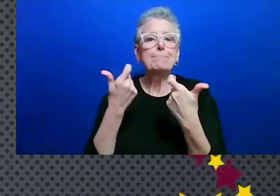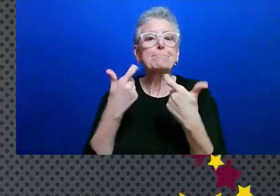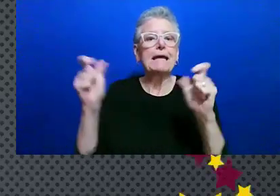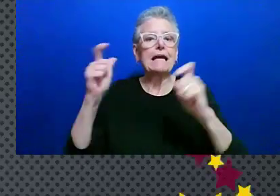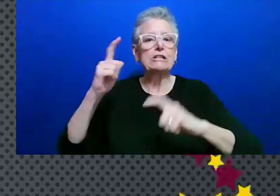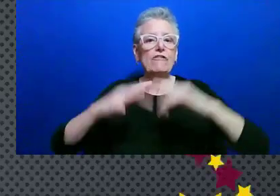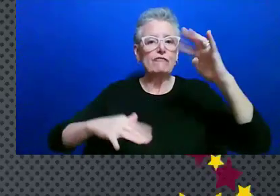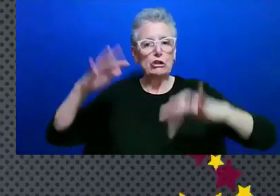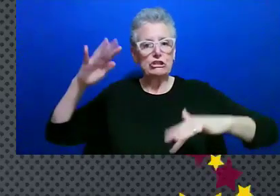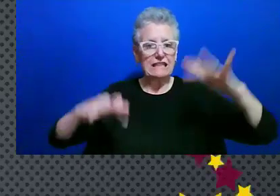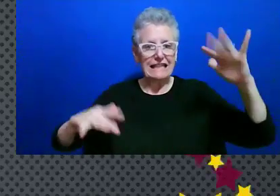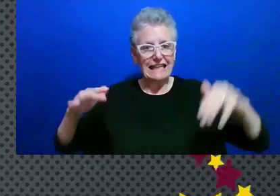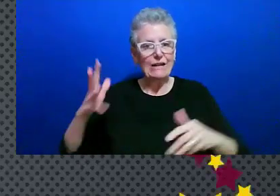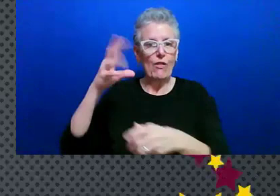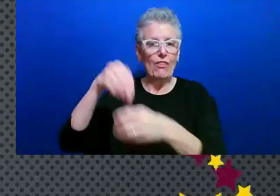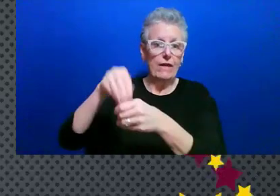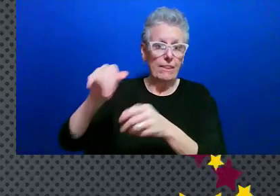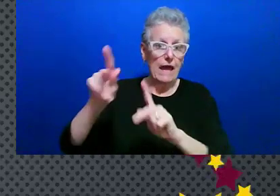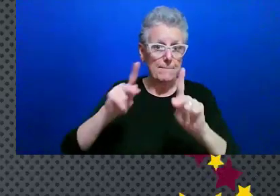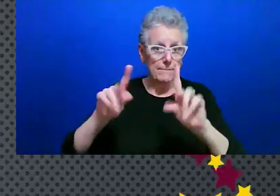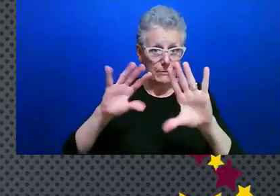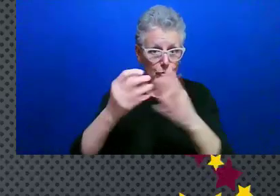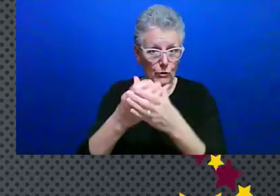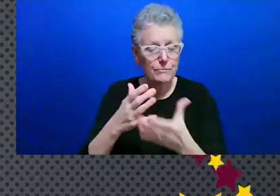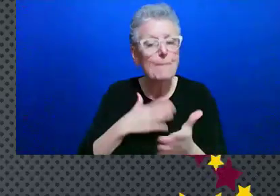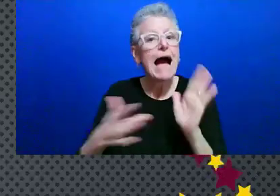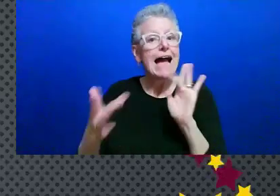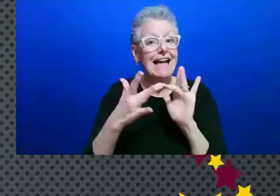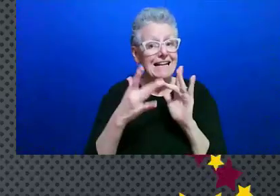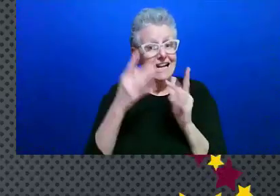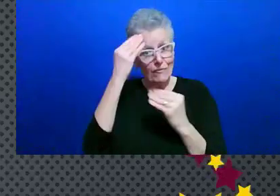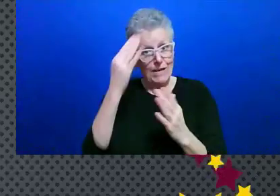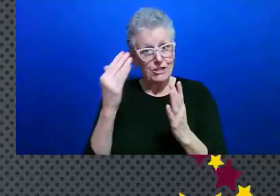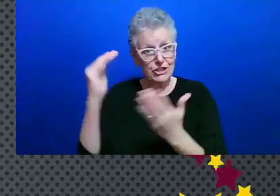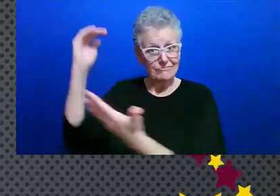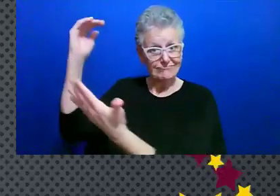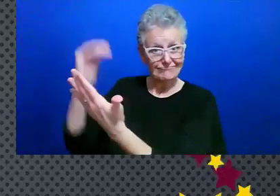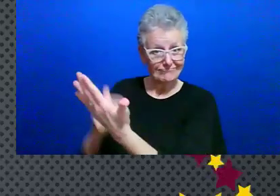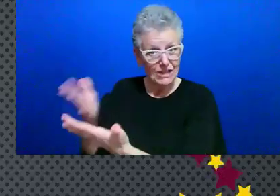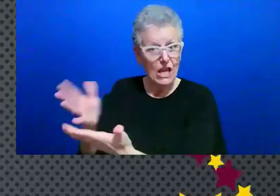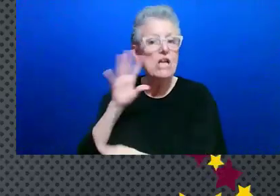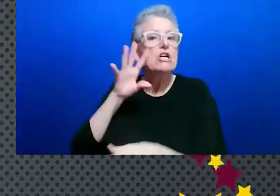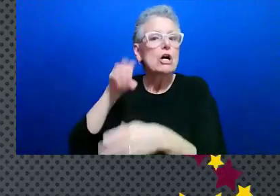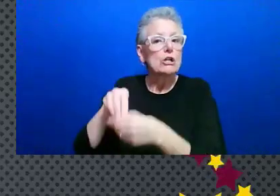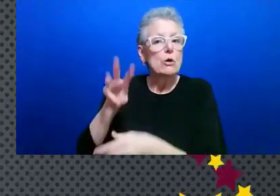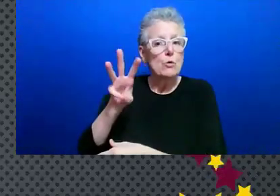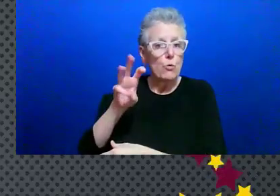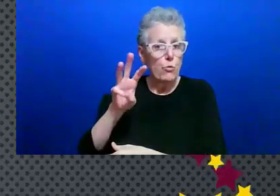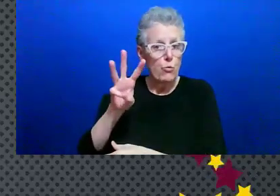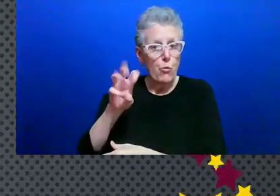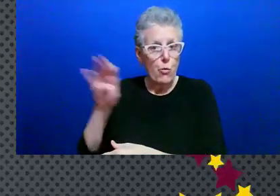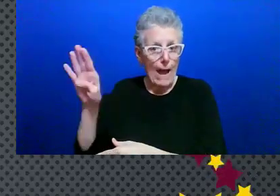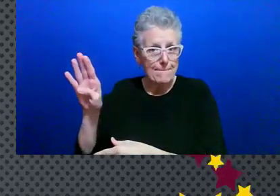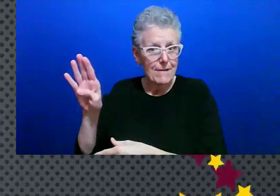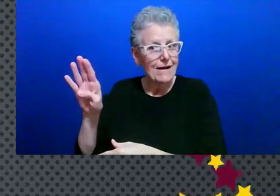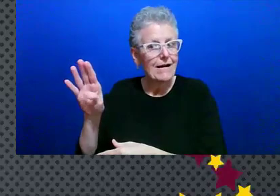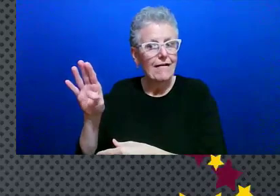This is my contact information. It includes the website. So since I'm not out of time, I'm just going to pop over